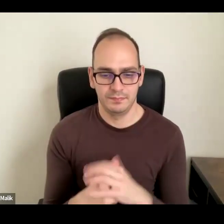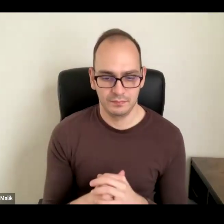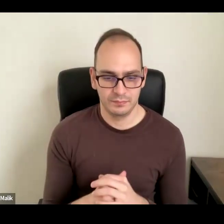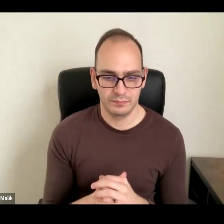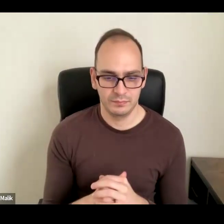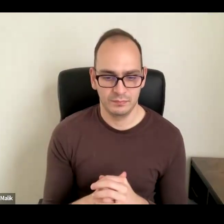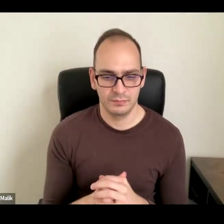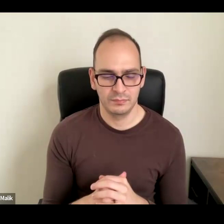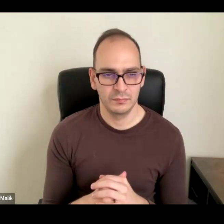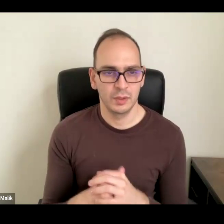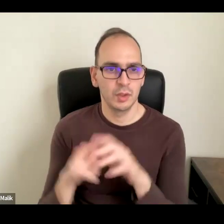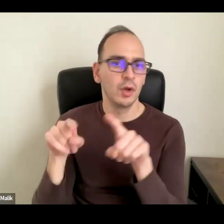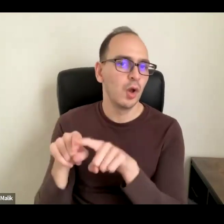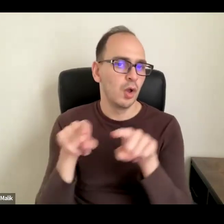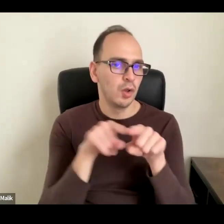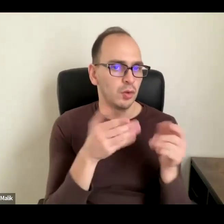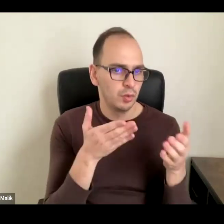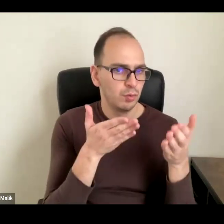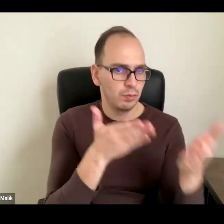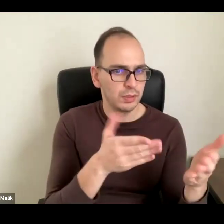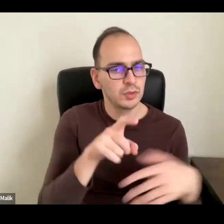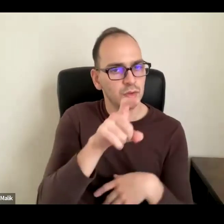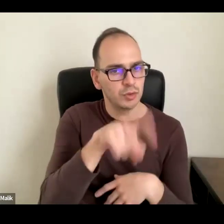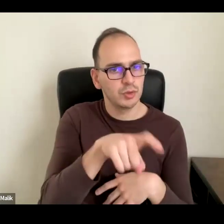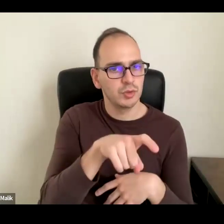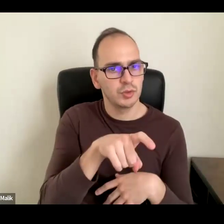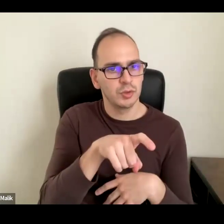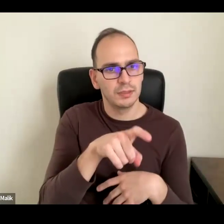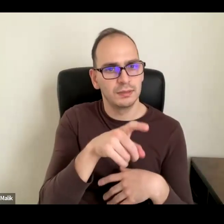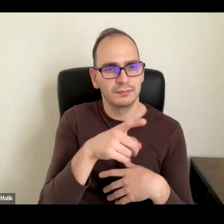And along with that request should be the there's a you know there are four